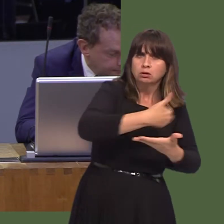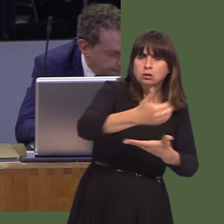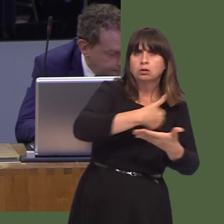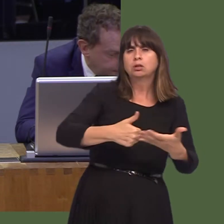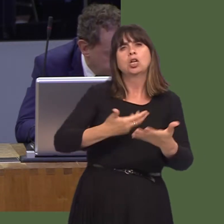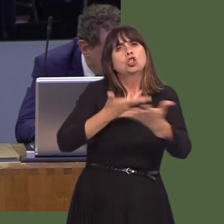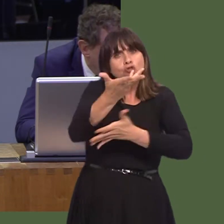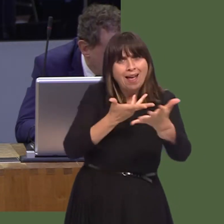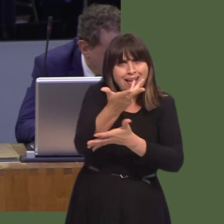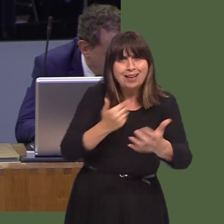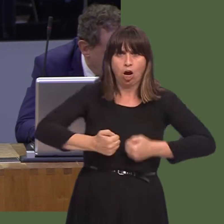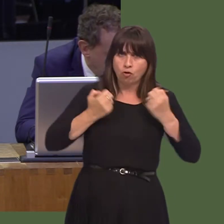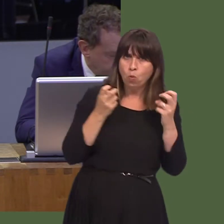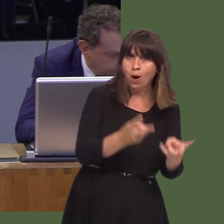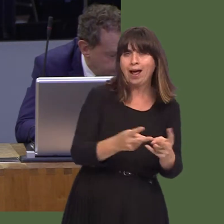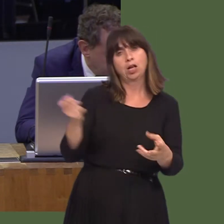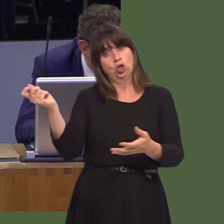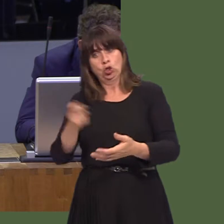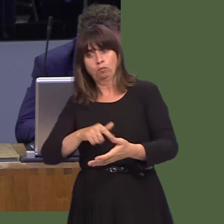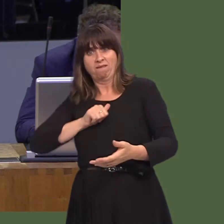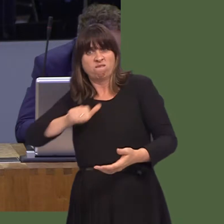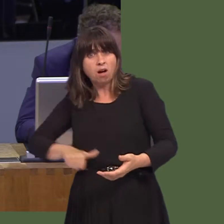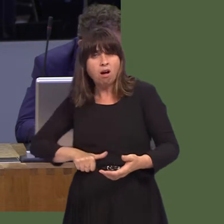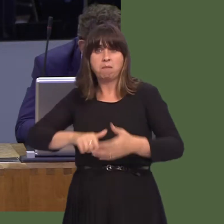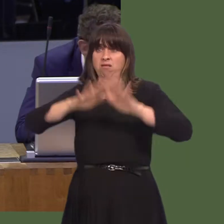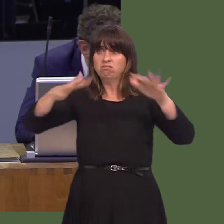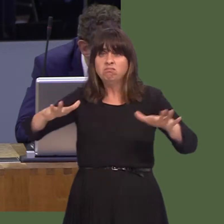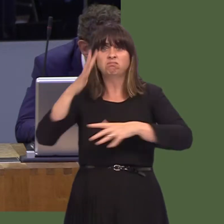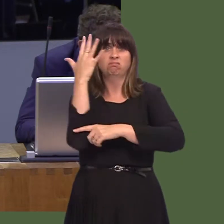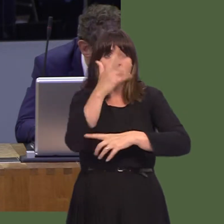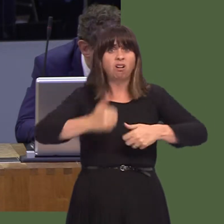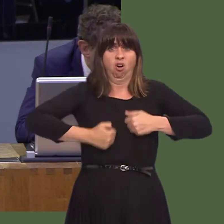So, First Minister, do you agree that it's now time to focus on the opportunities ahead